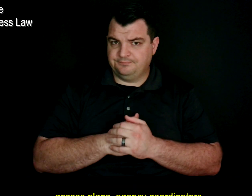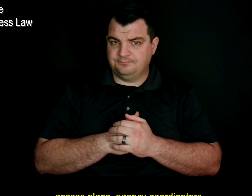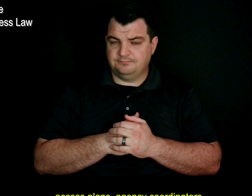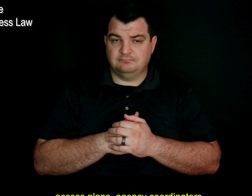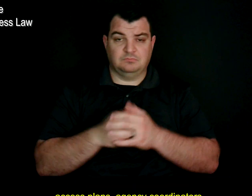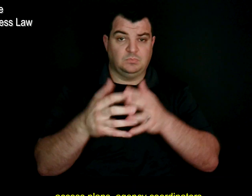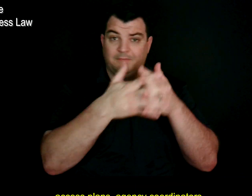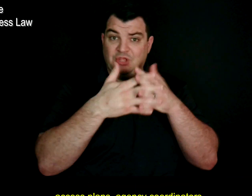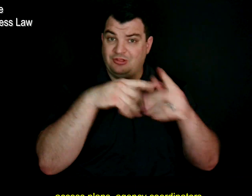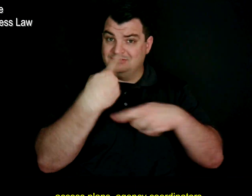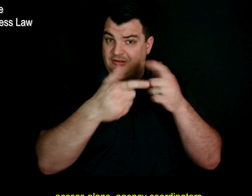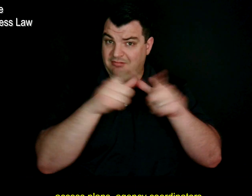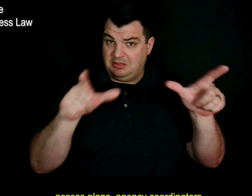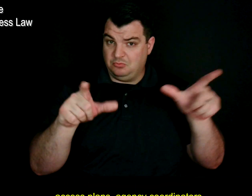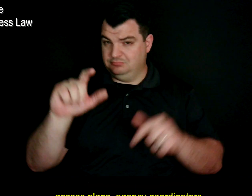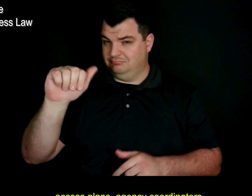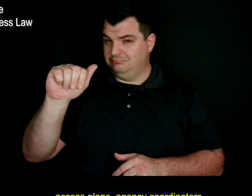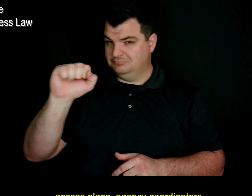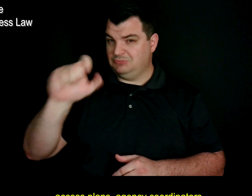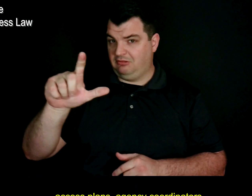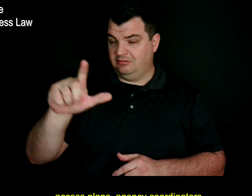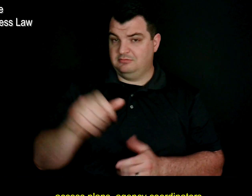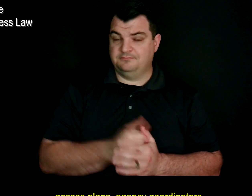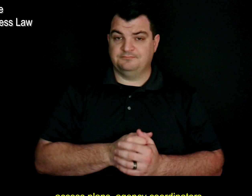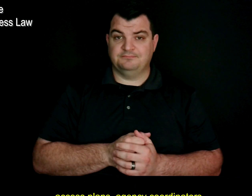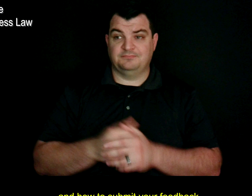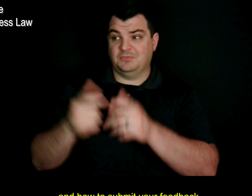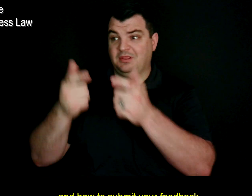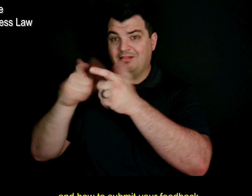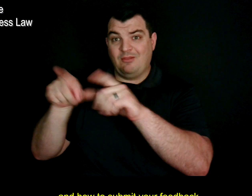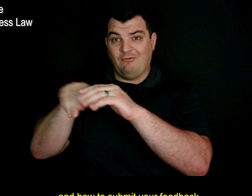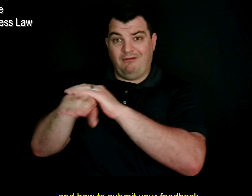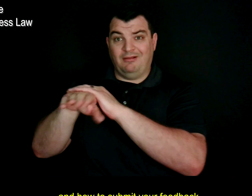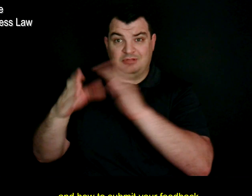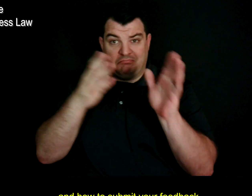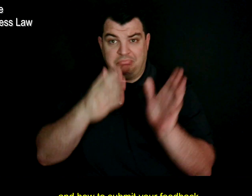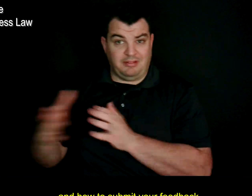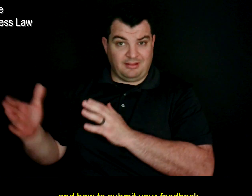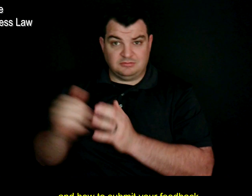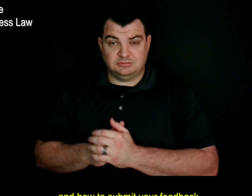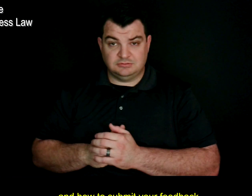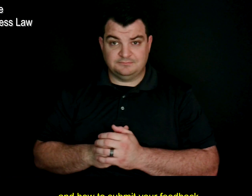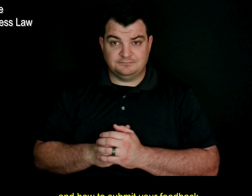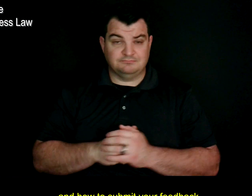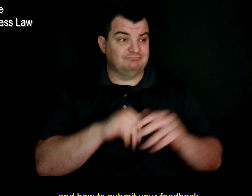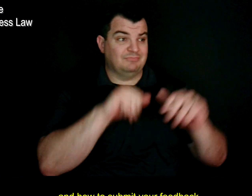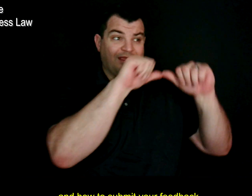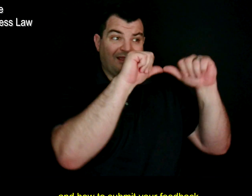access plans, agency coordinators and how to submit your feedback